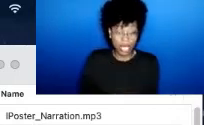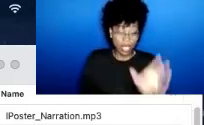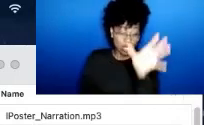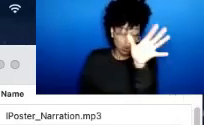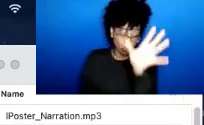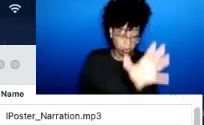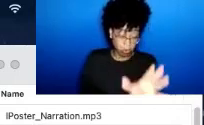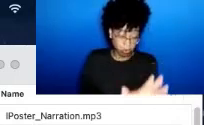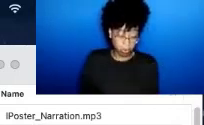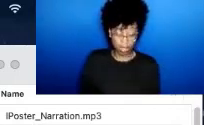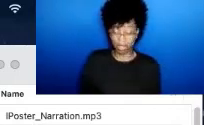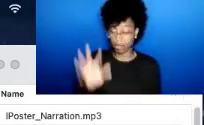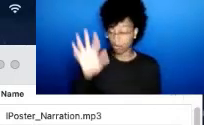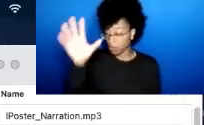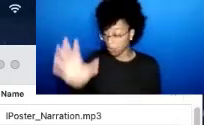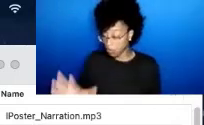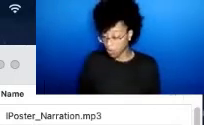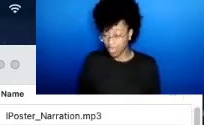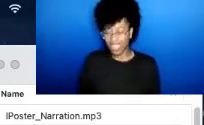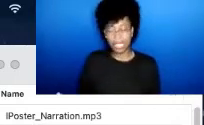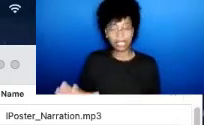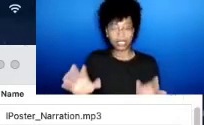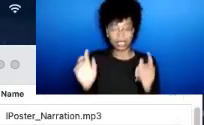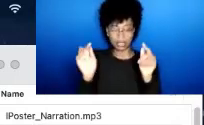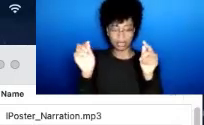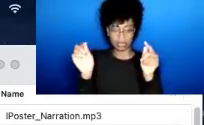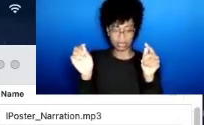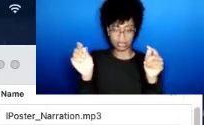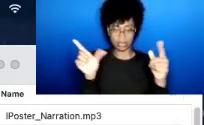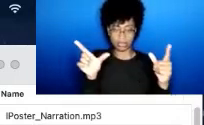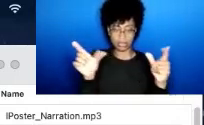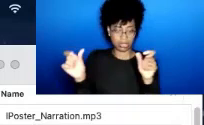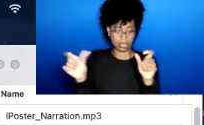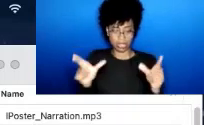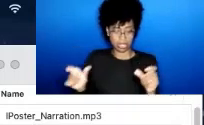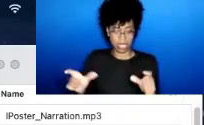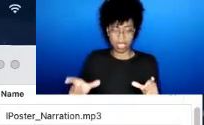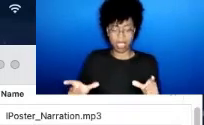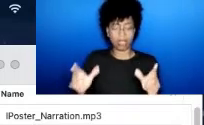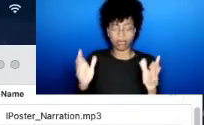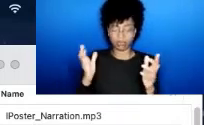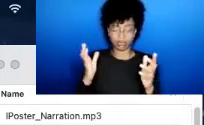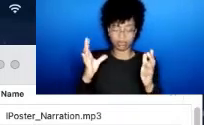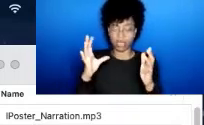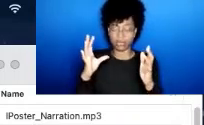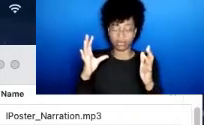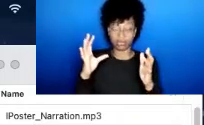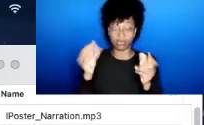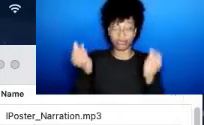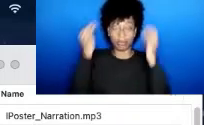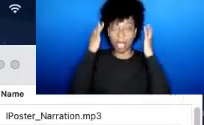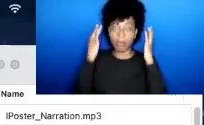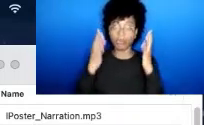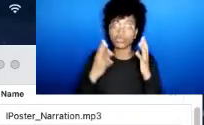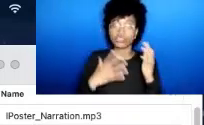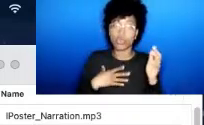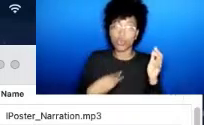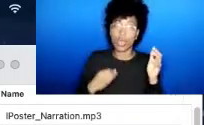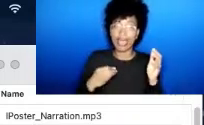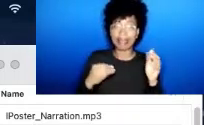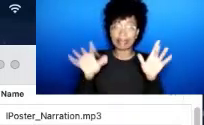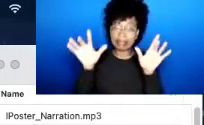07:03:57 to be able to fit both sides. You will get rivers of empty spaces running through